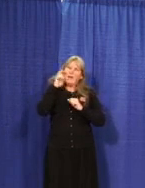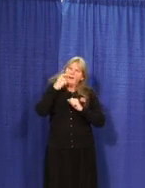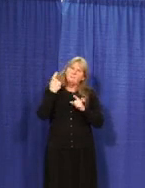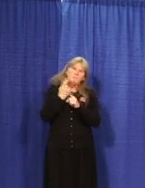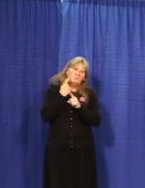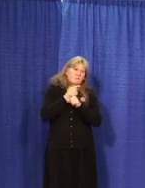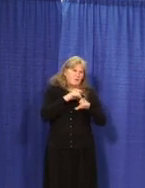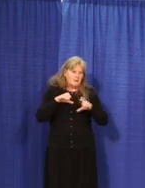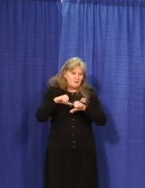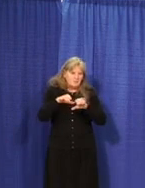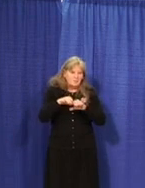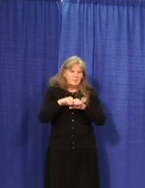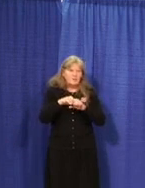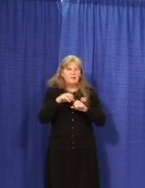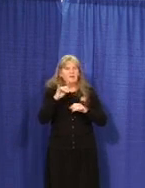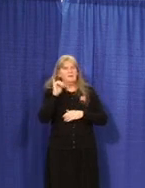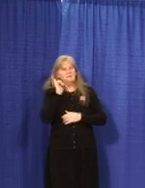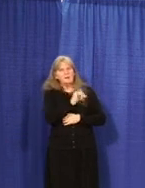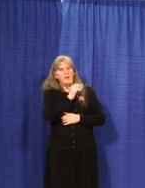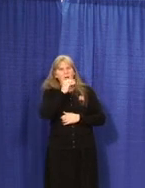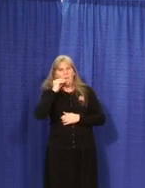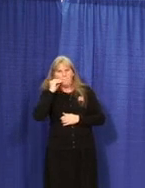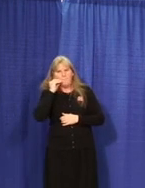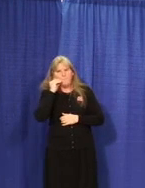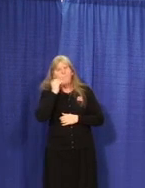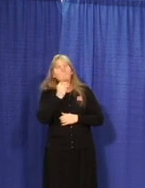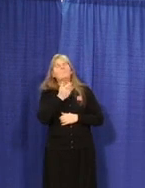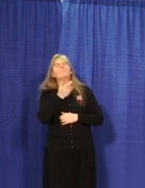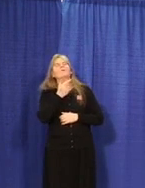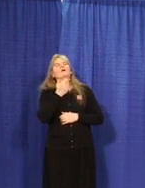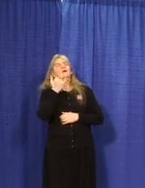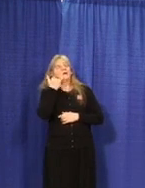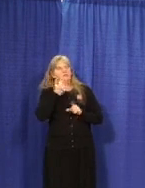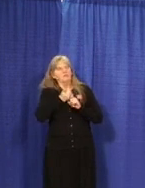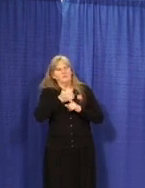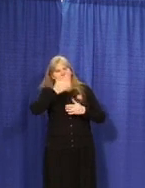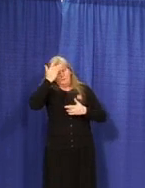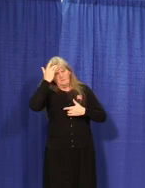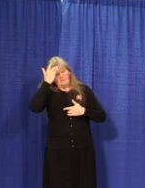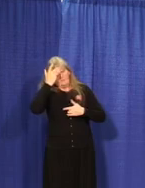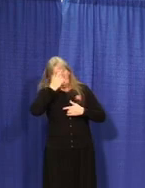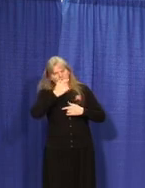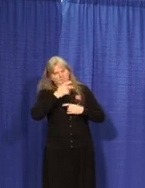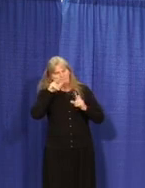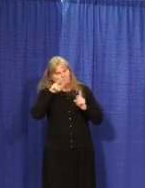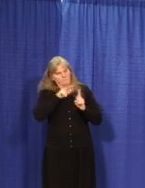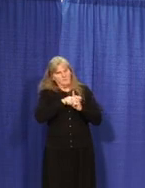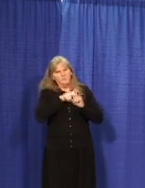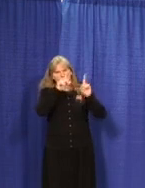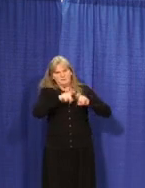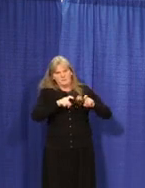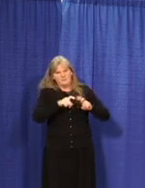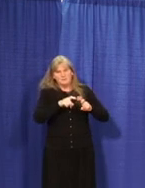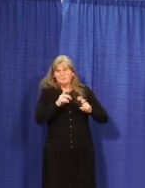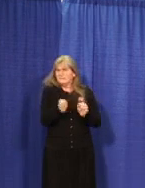thing. Stay home, stay away from others and arrange to get tested if you're sick. It is that simple.